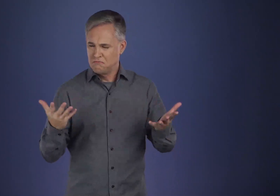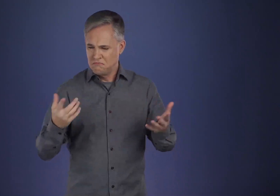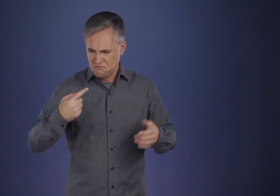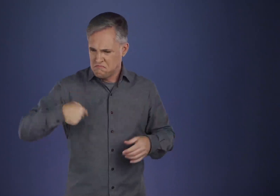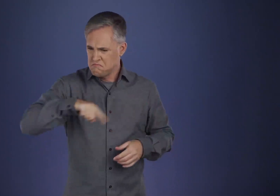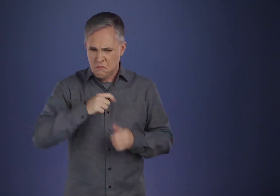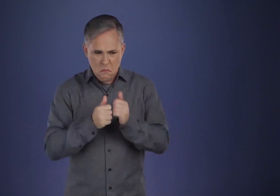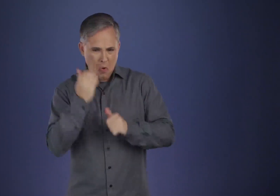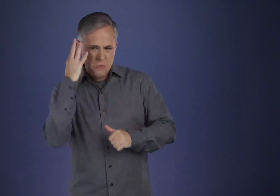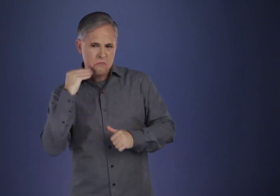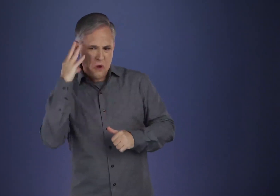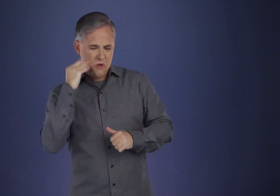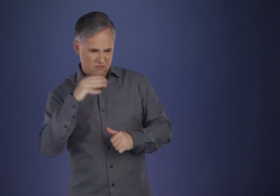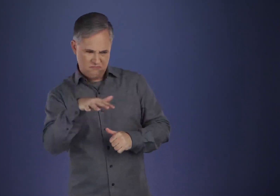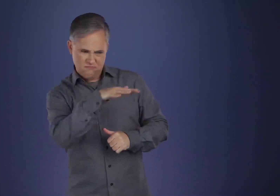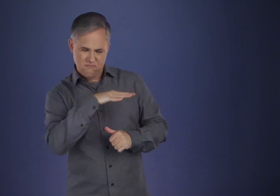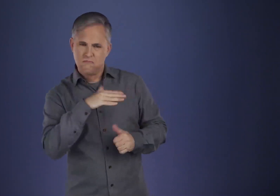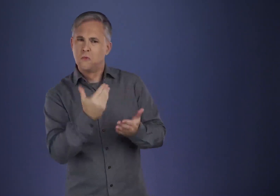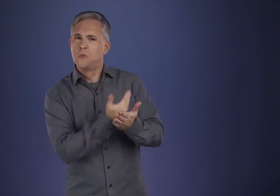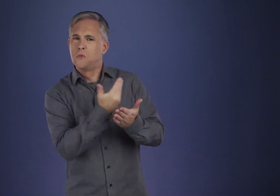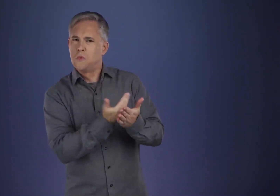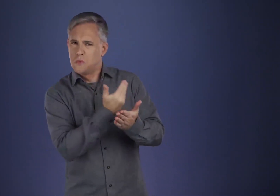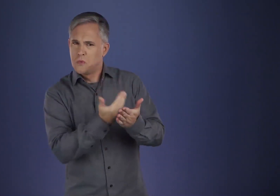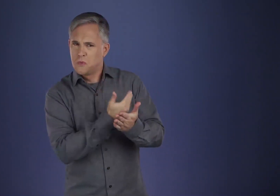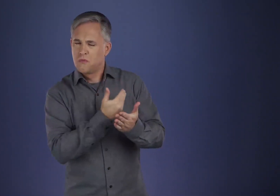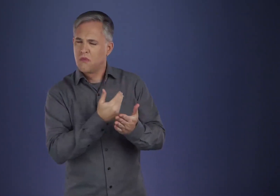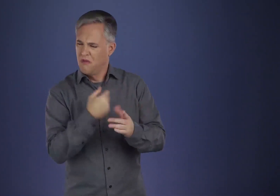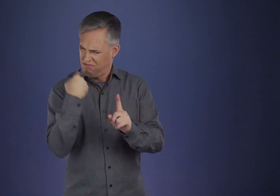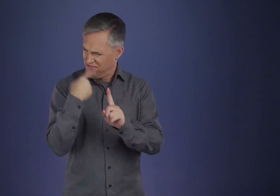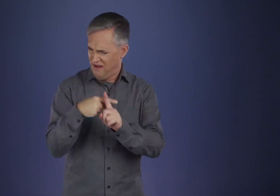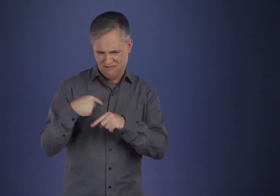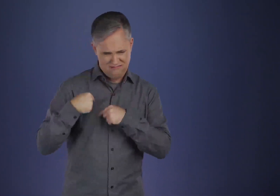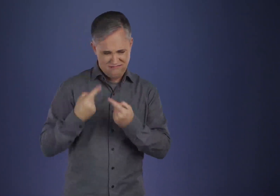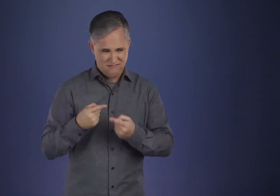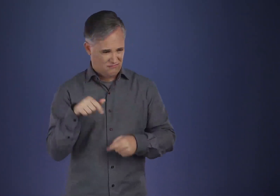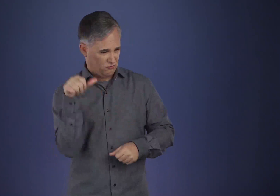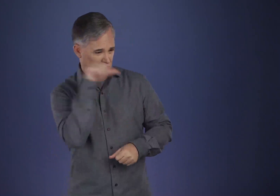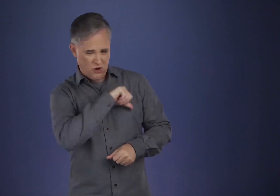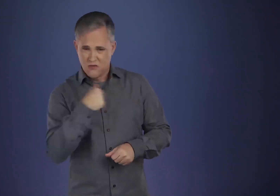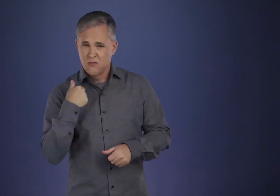in this town. After all, we are experienced.